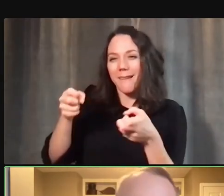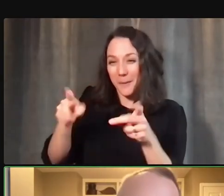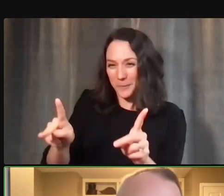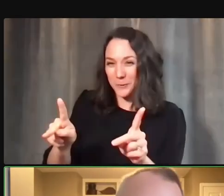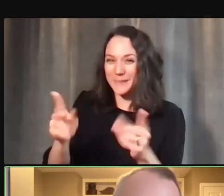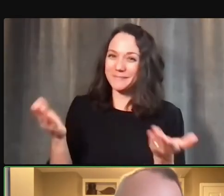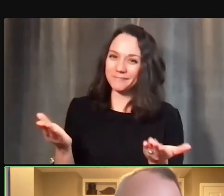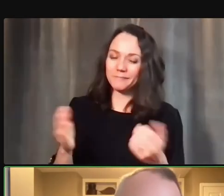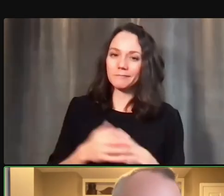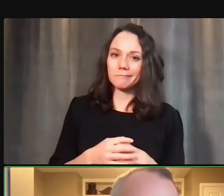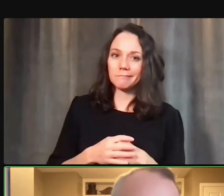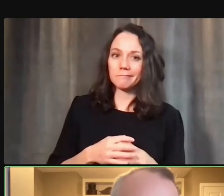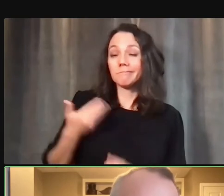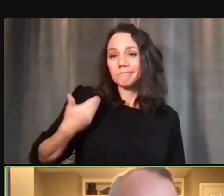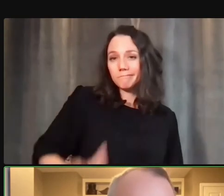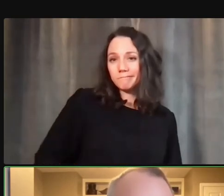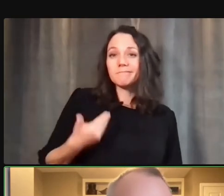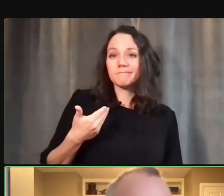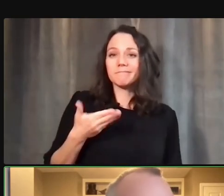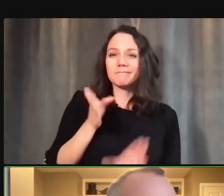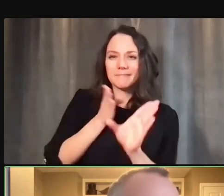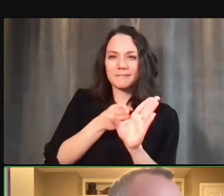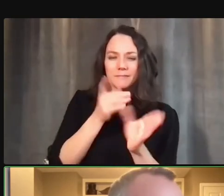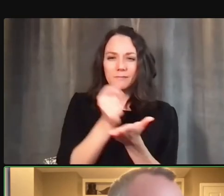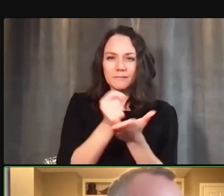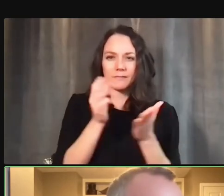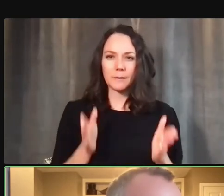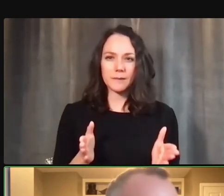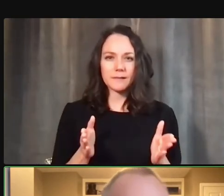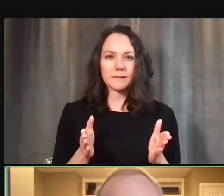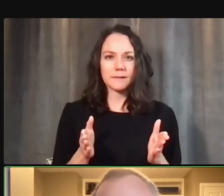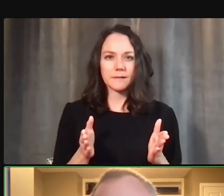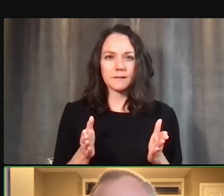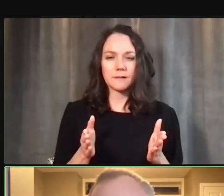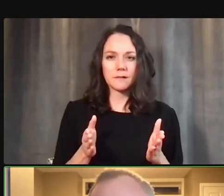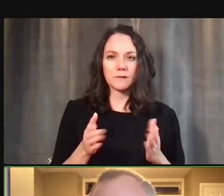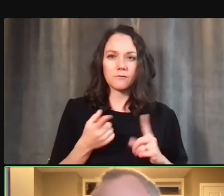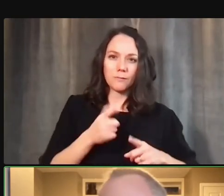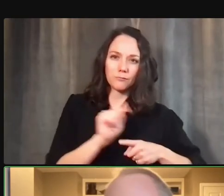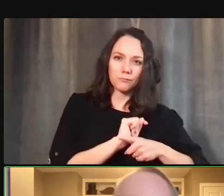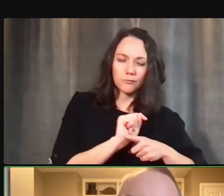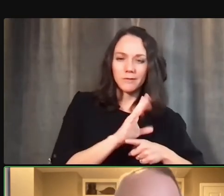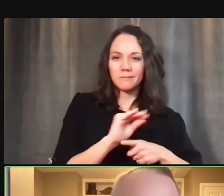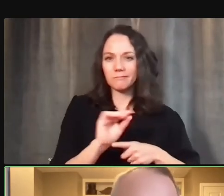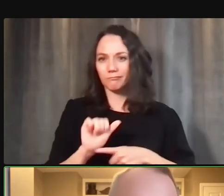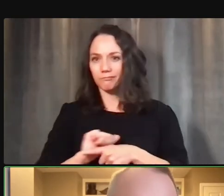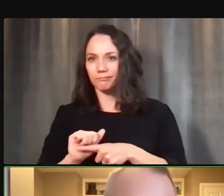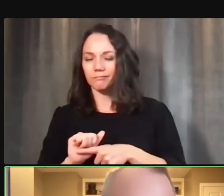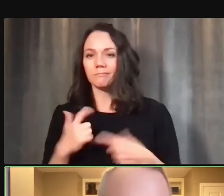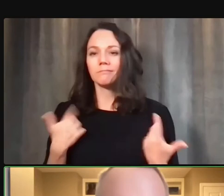I'm a psychotherapist by training and by practice, and I just work with organizations.